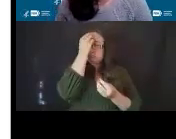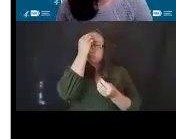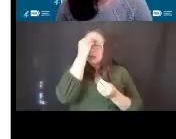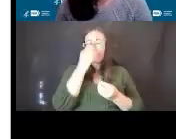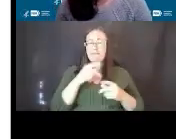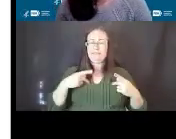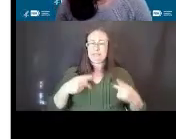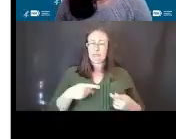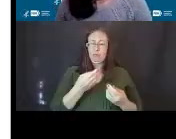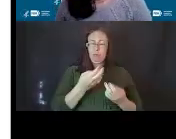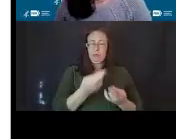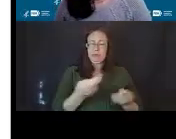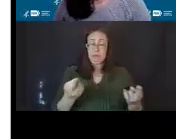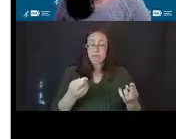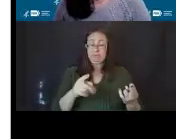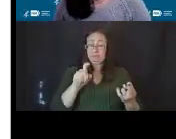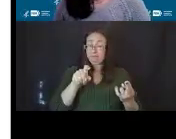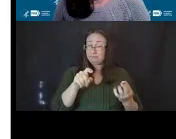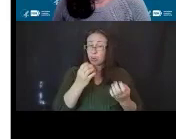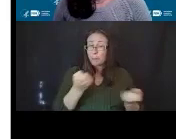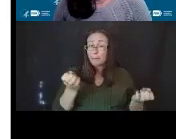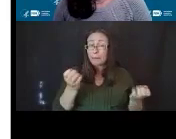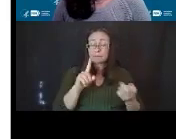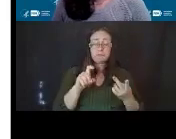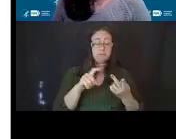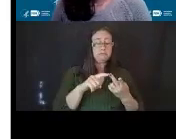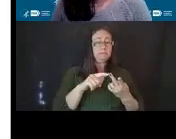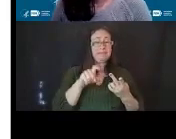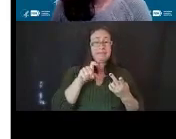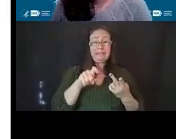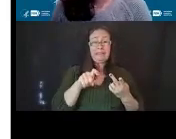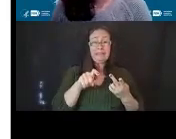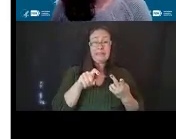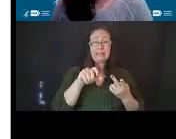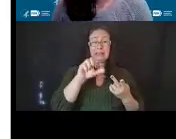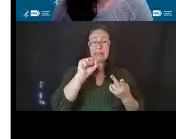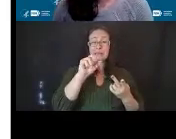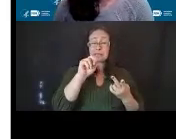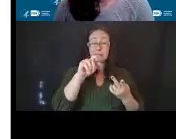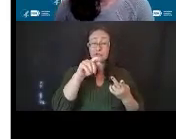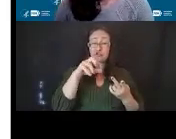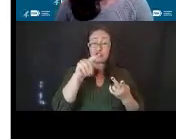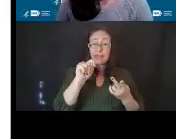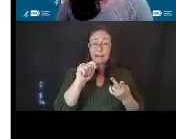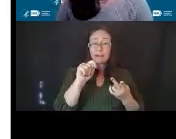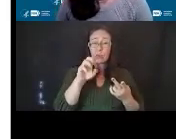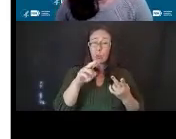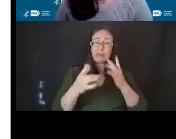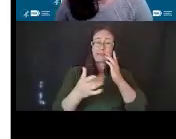of course, former mentors can be fantastic at giving you guidance and advice.